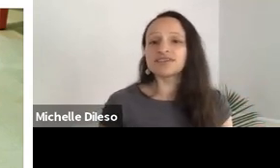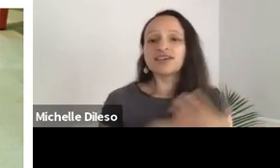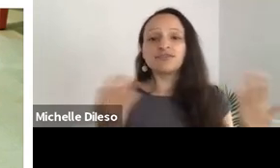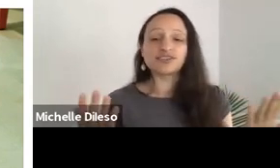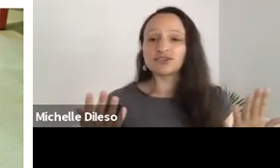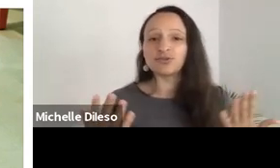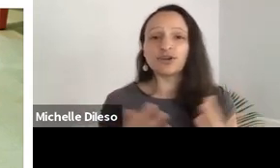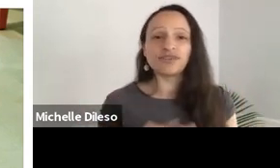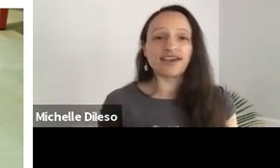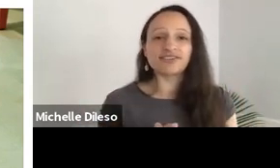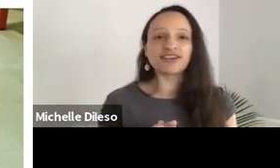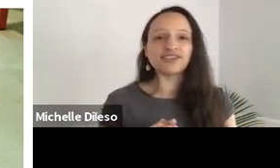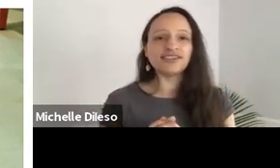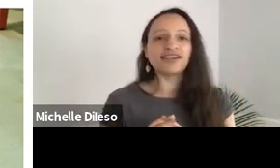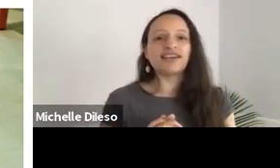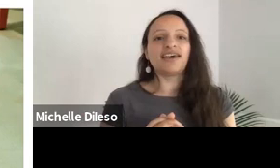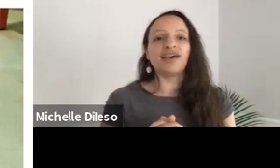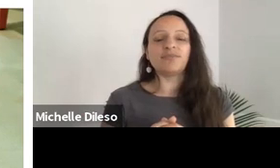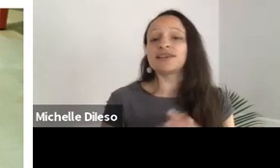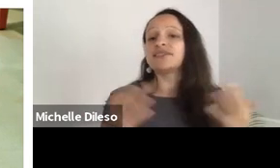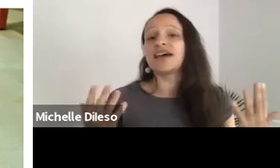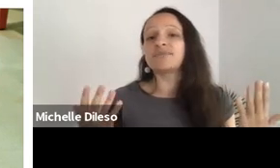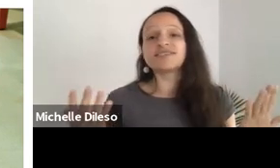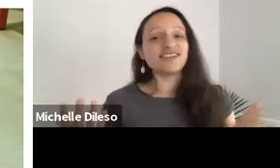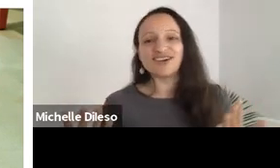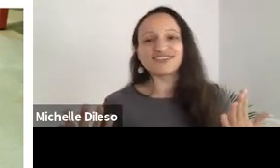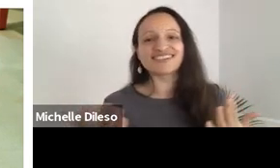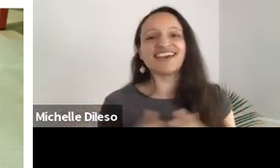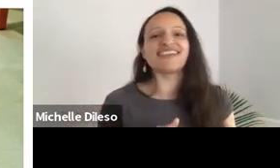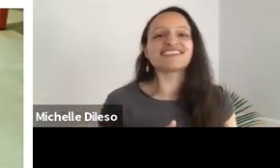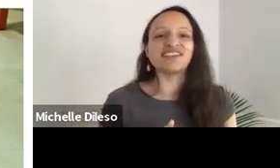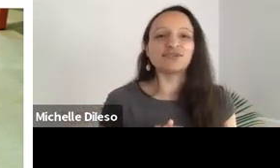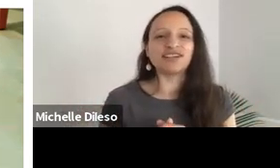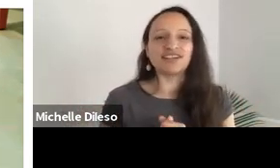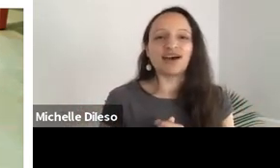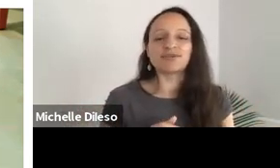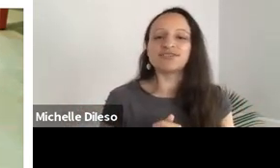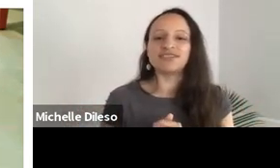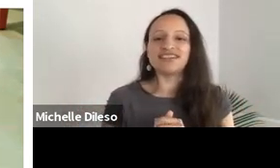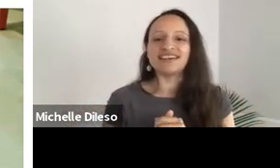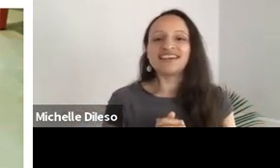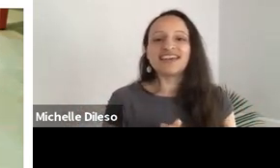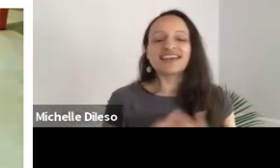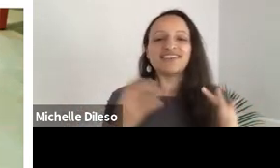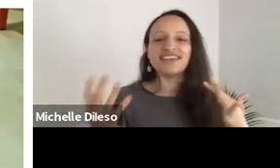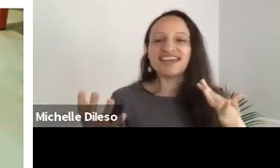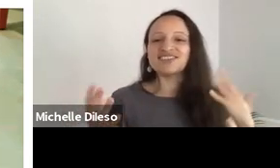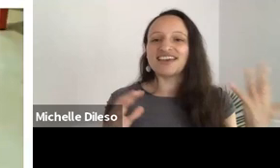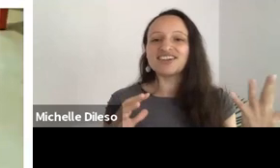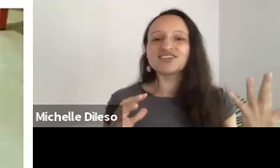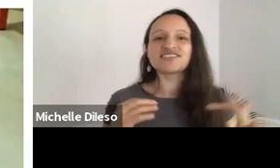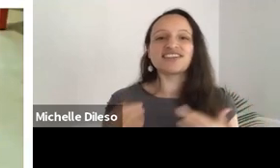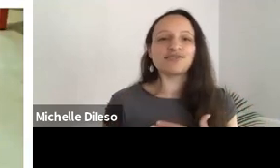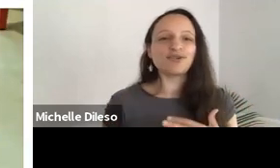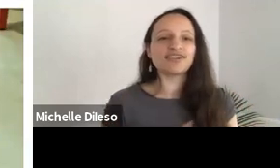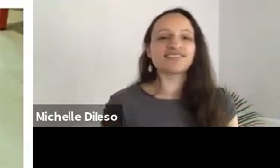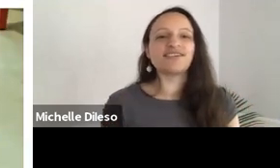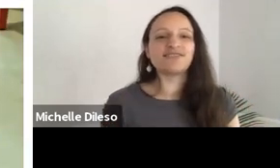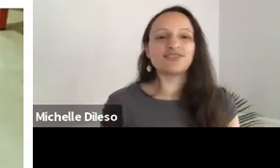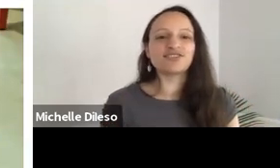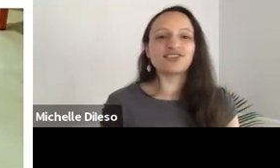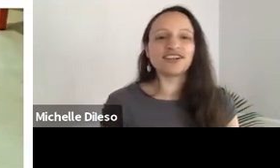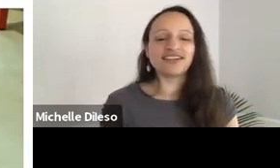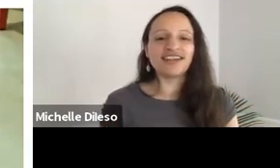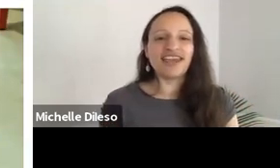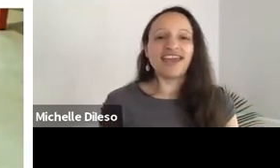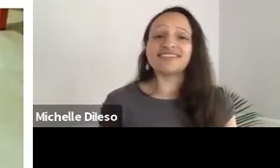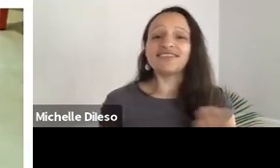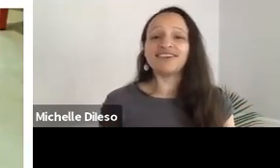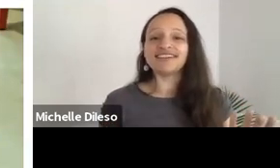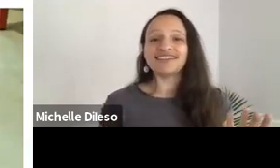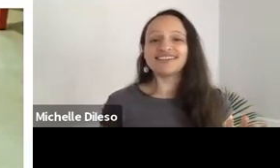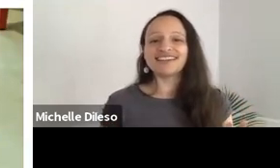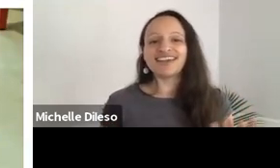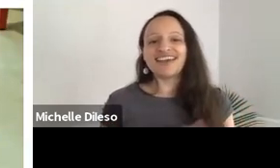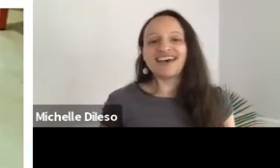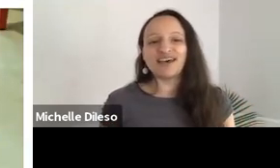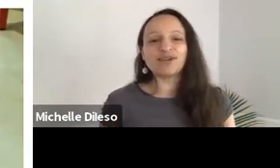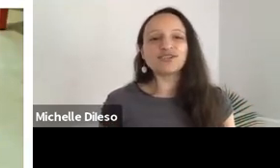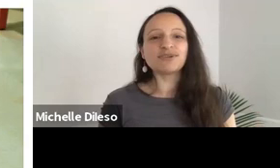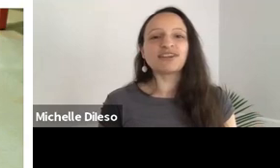And sometimes, visitors will go in that direction. And sometimes they don't. And that's still a really good opportunity to kind of gauge the interest and the focus of those children and to have fun.